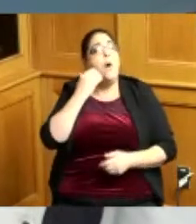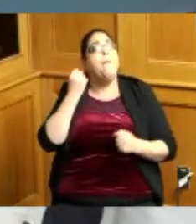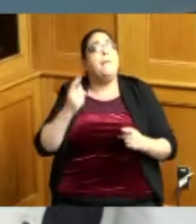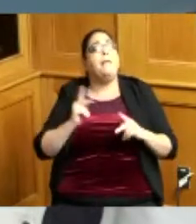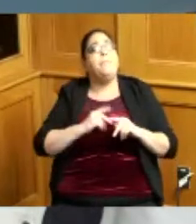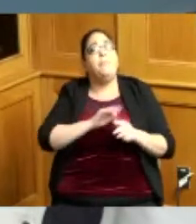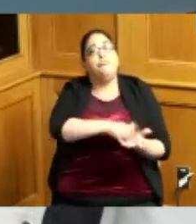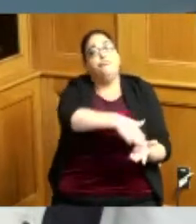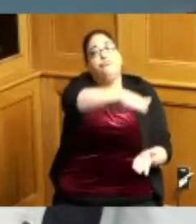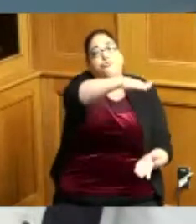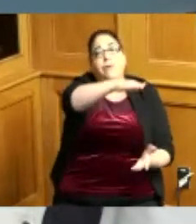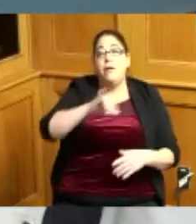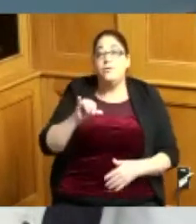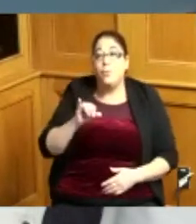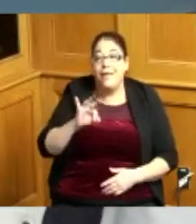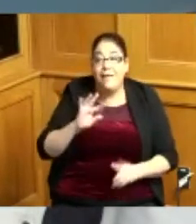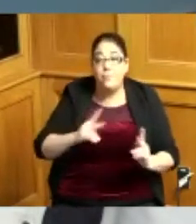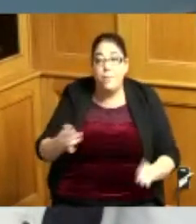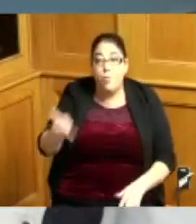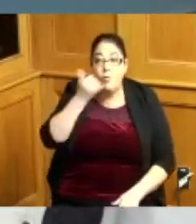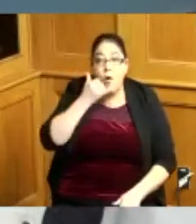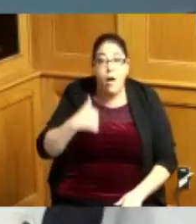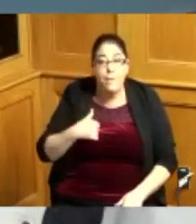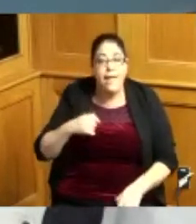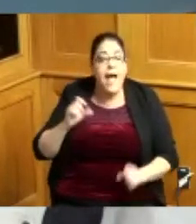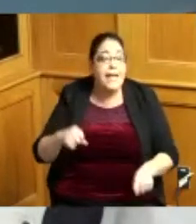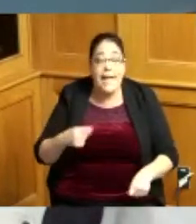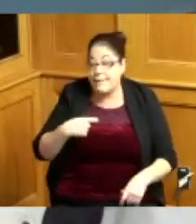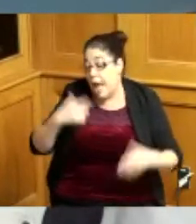a message oh we don't have because we keep having these messages we don't have money we don't pause